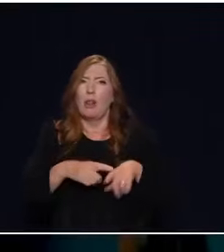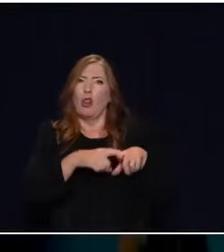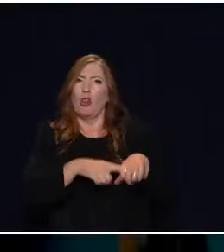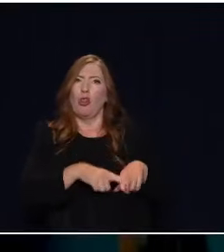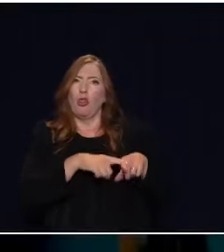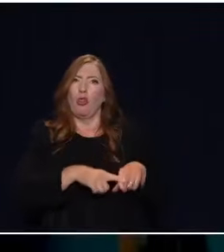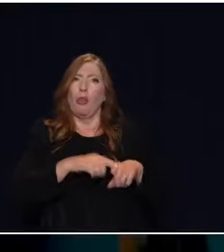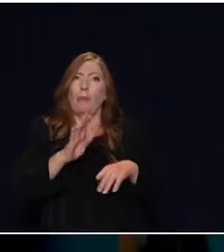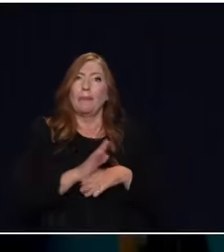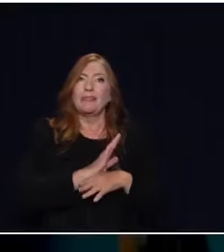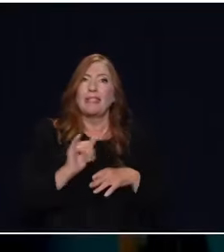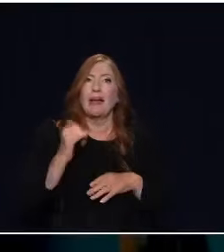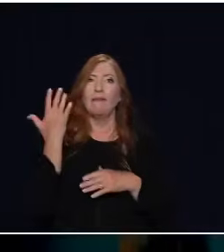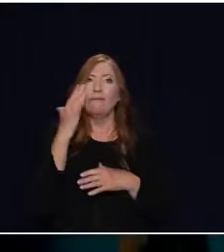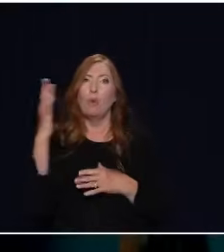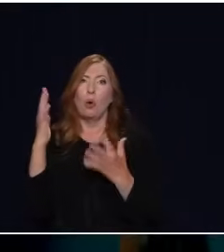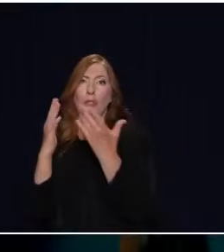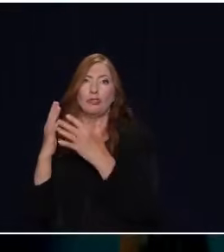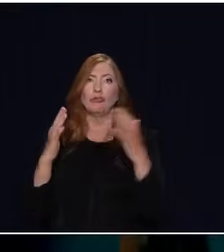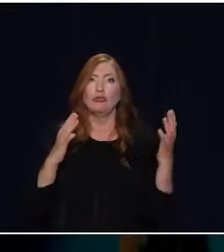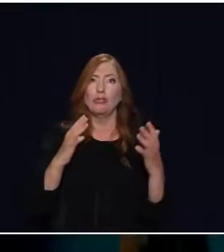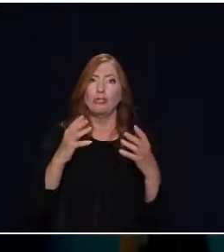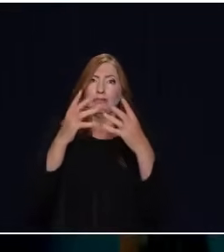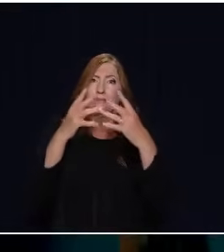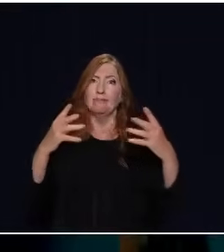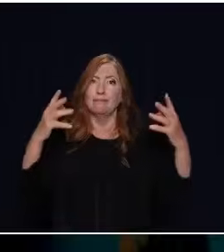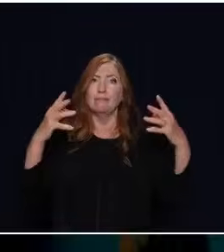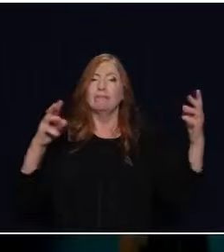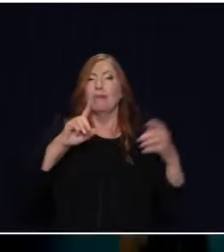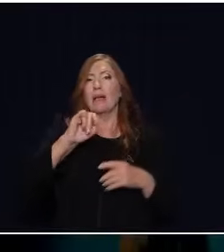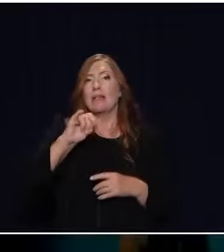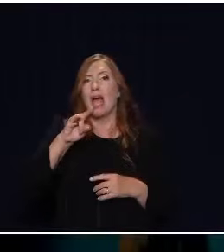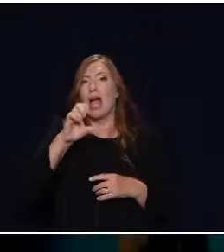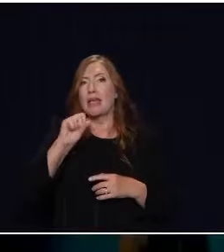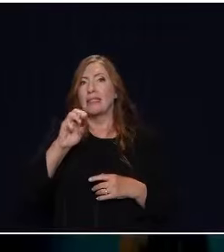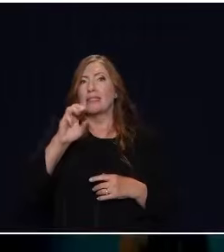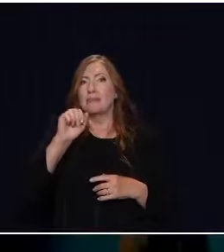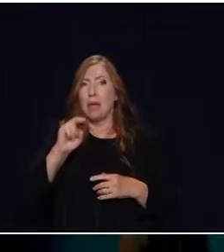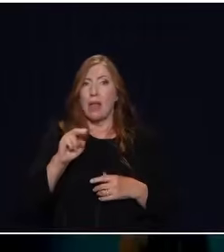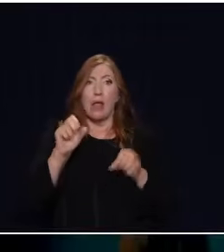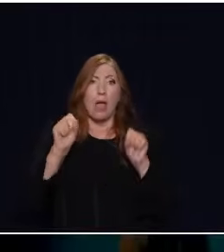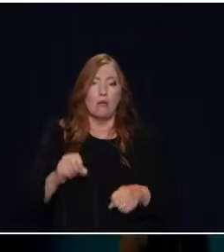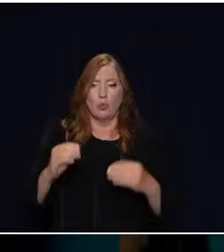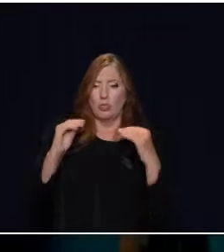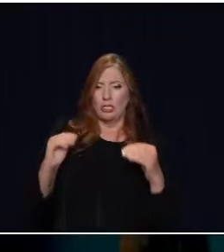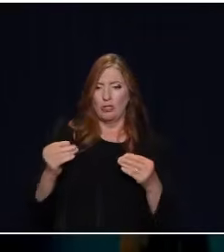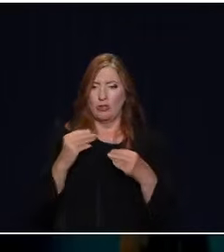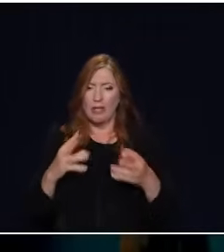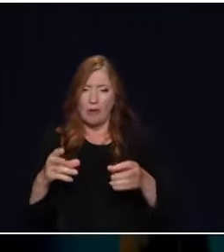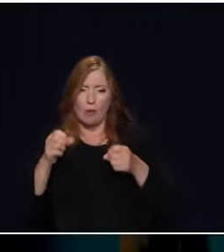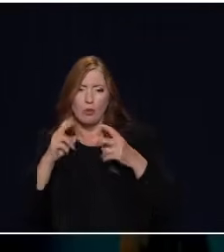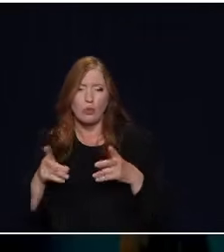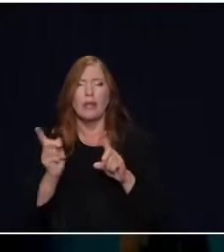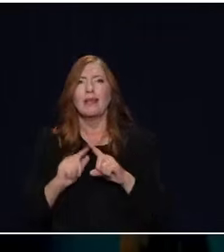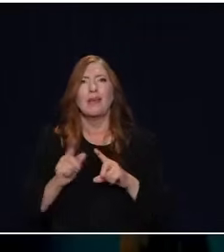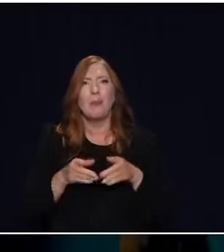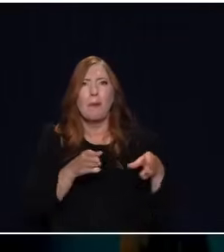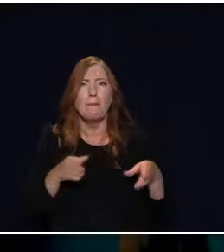COMMUNITIES MIGHT BE FINANCIALLY